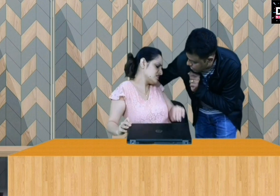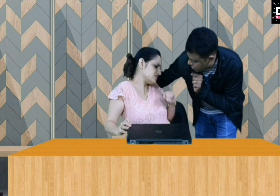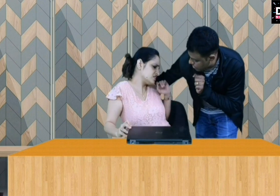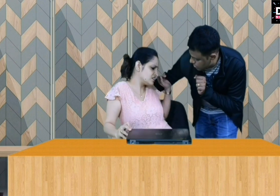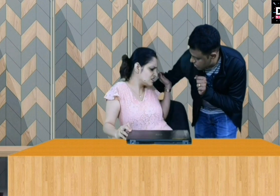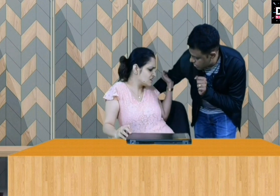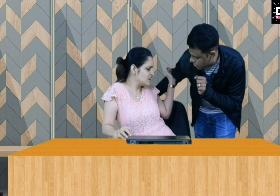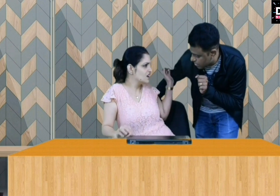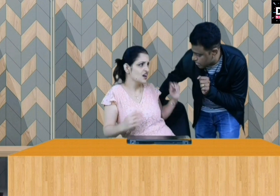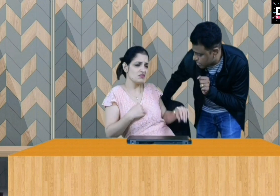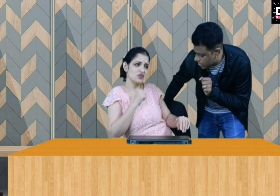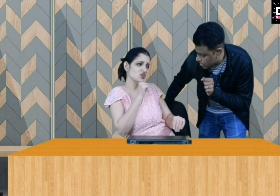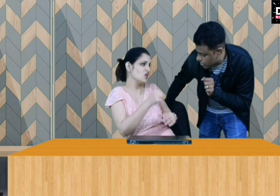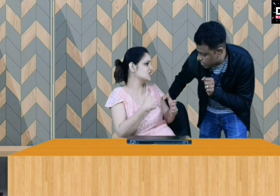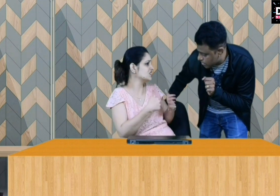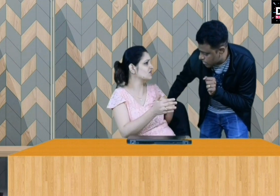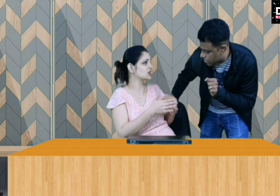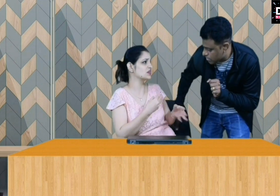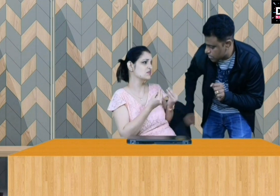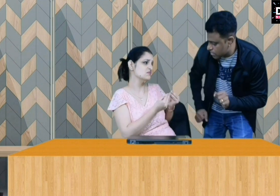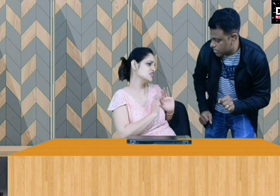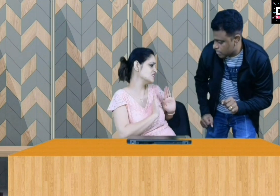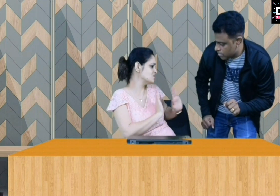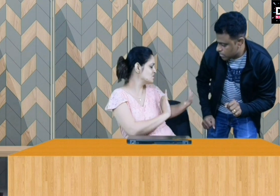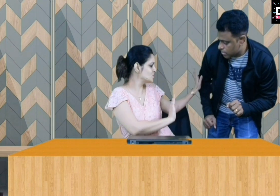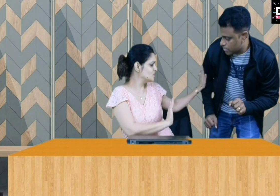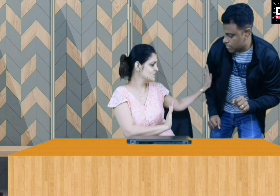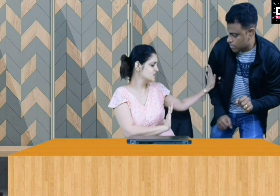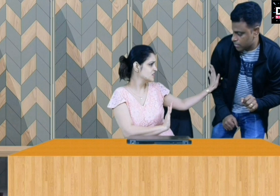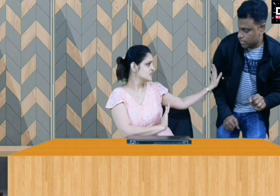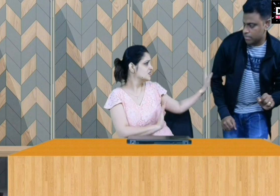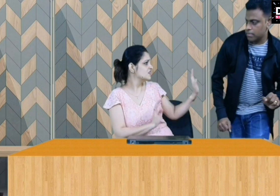Sir, I am not comfortable, Please move from here